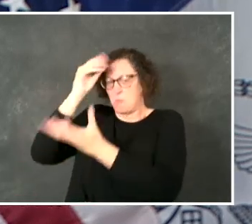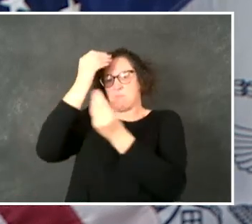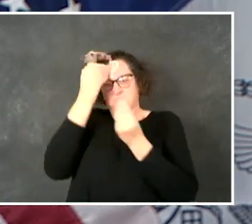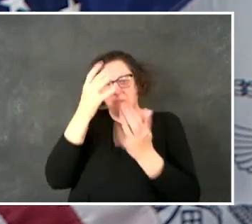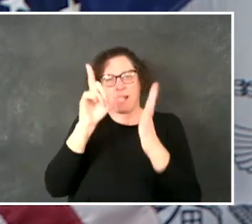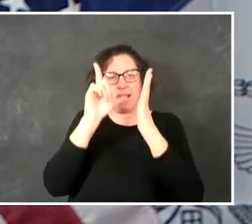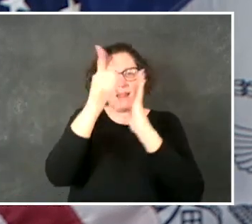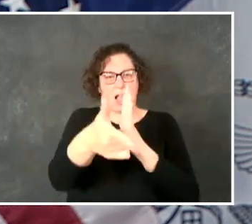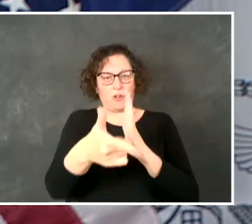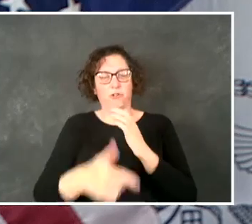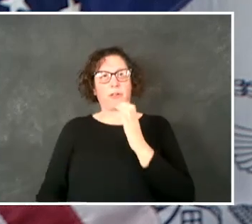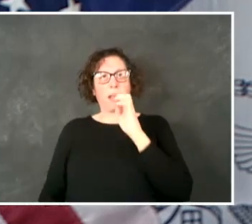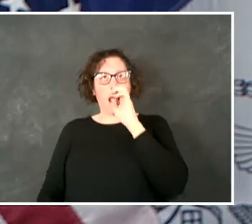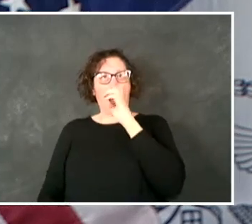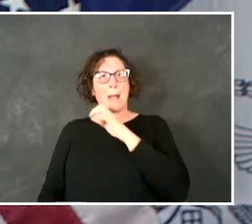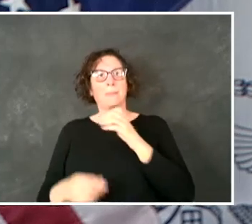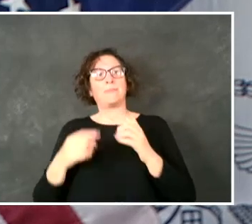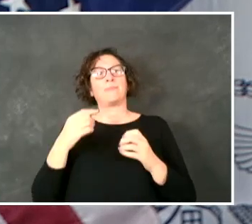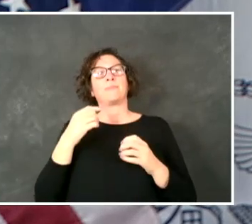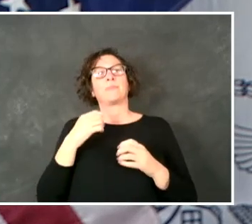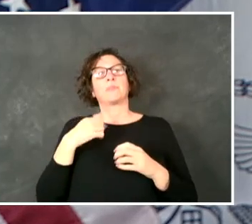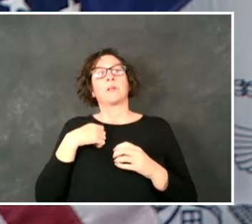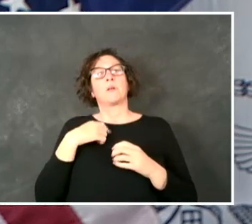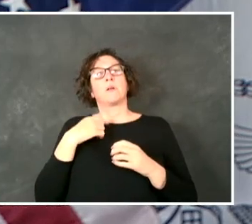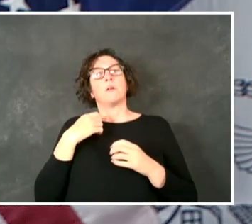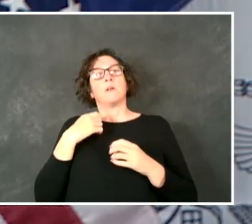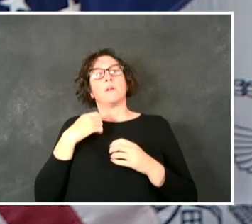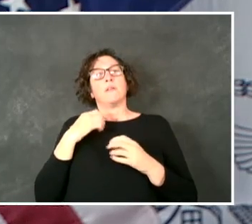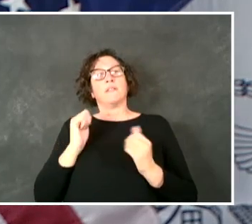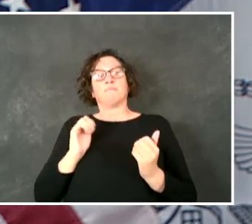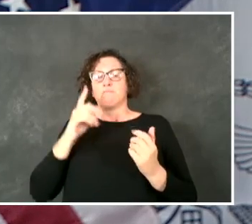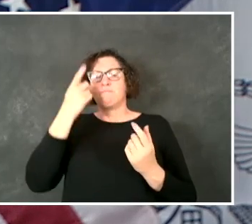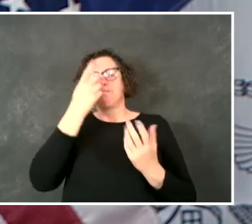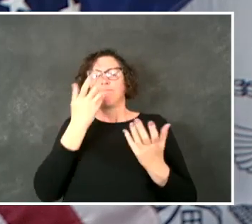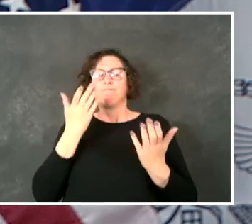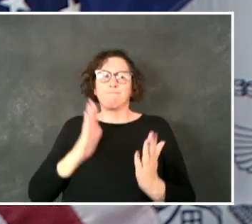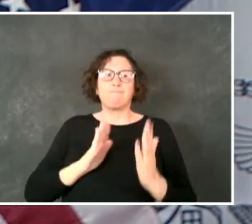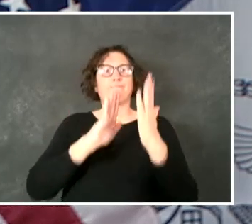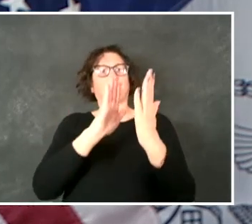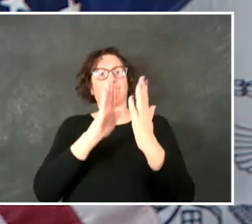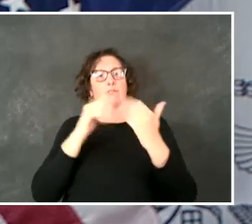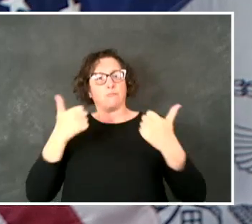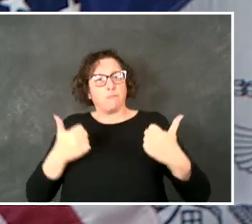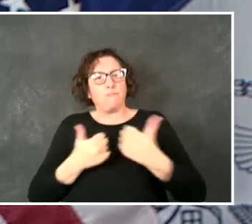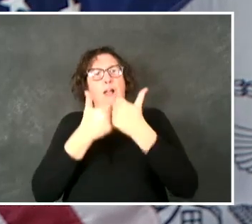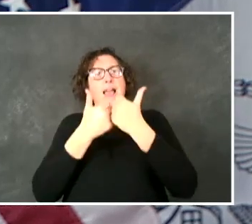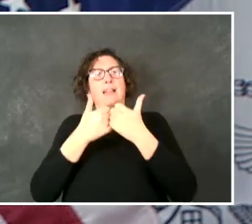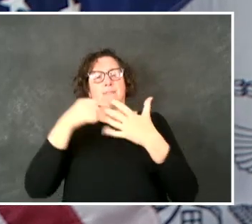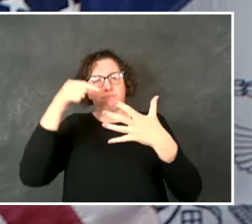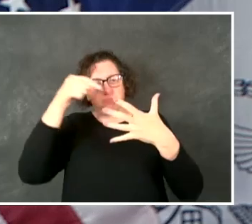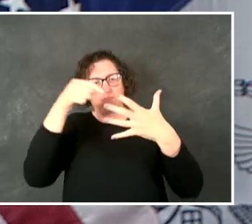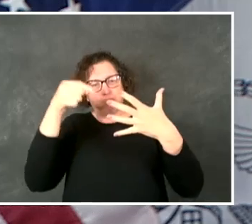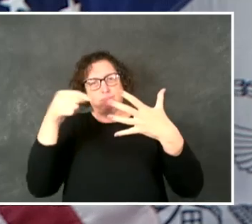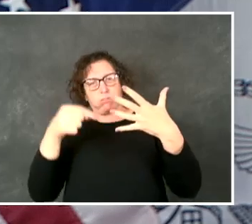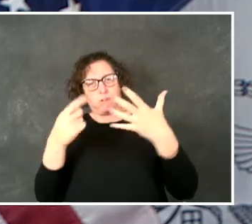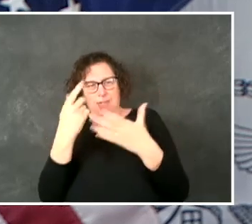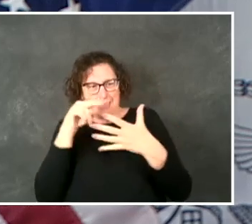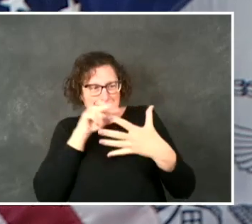THOSE CHALLENGES ADDED UP AND THIS DISEASE MANIFESTED SO INTENSELY AND WE'VE NEVER SEEN